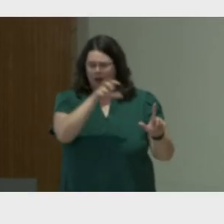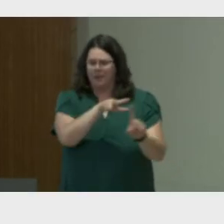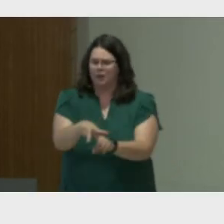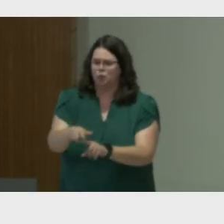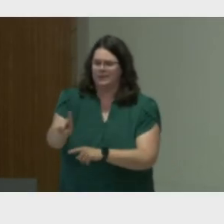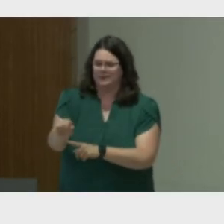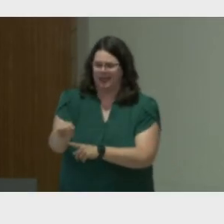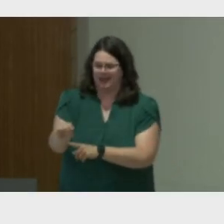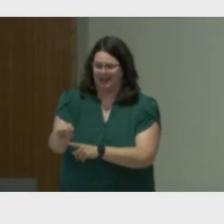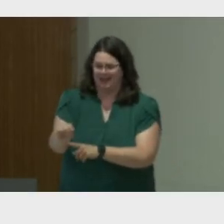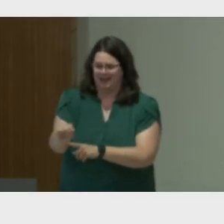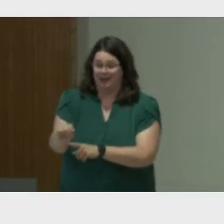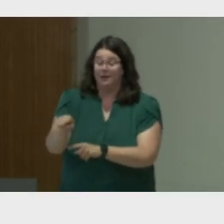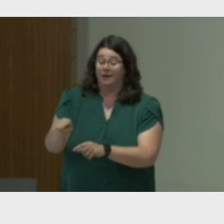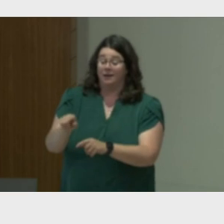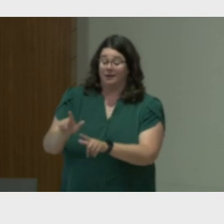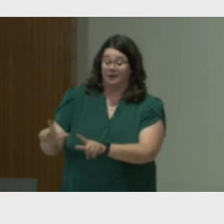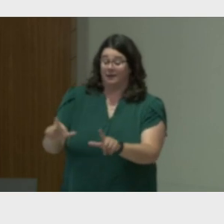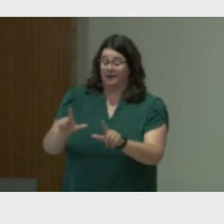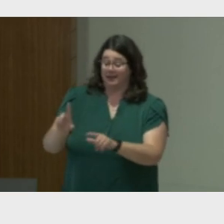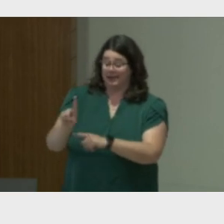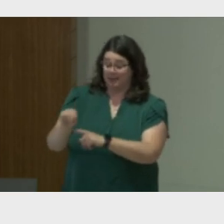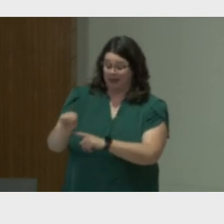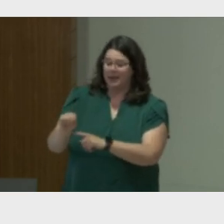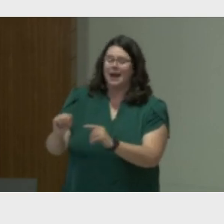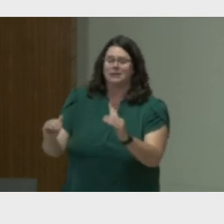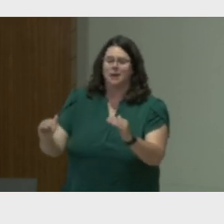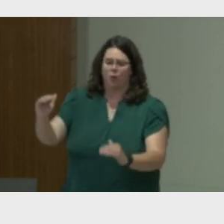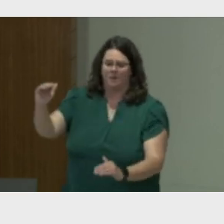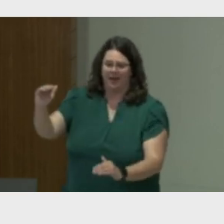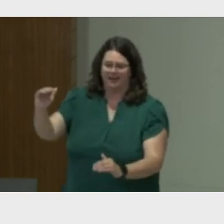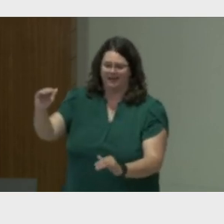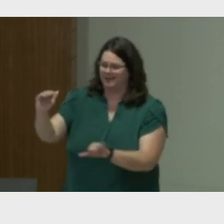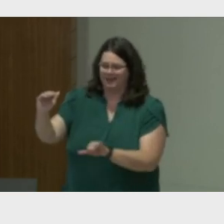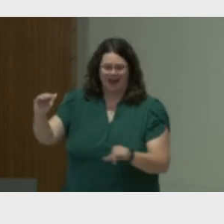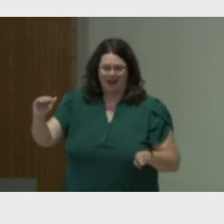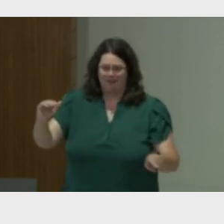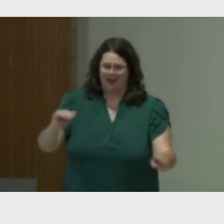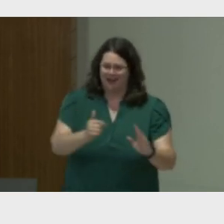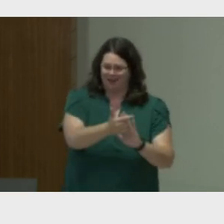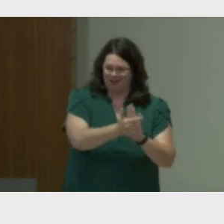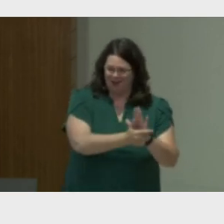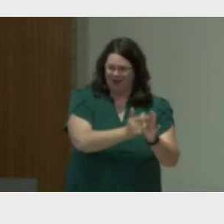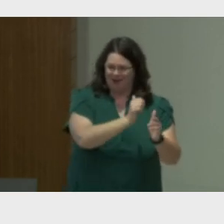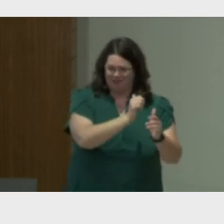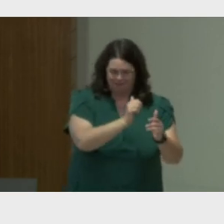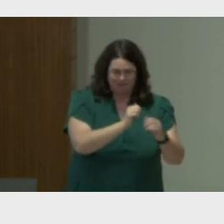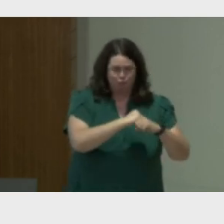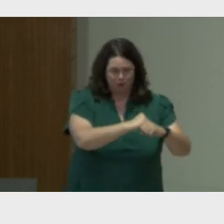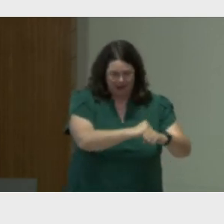as a power imbalance cannot be understated. And this is because it takes the question of safeguarding out of the